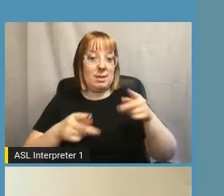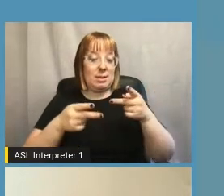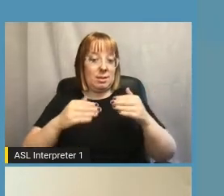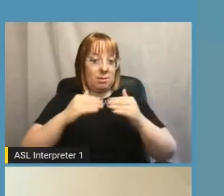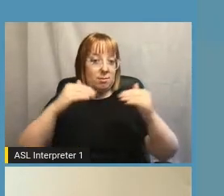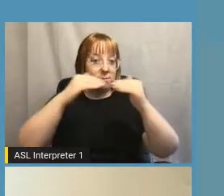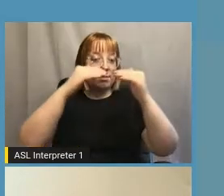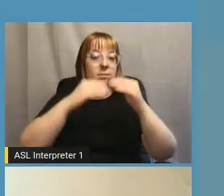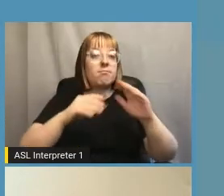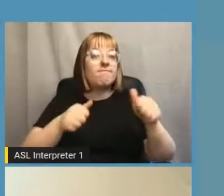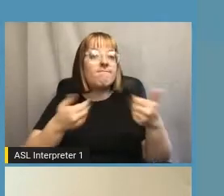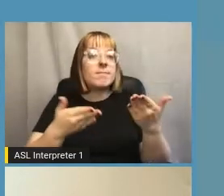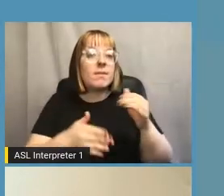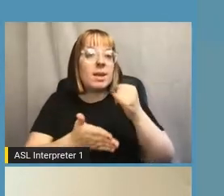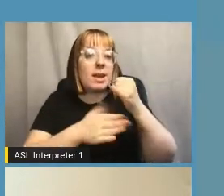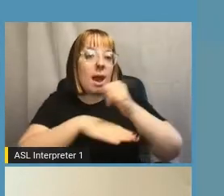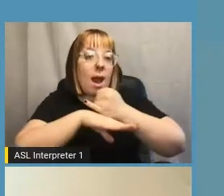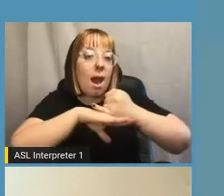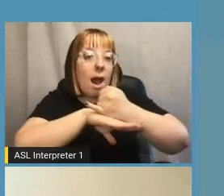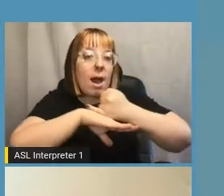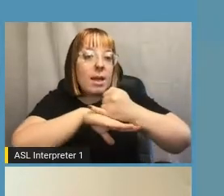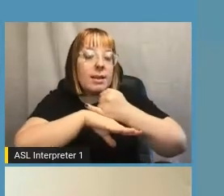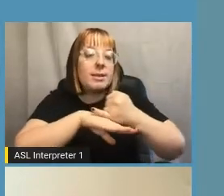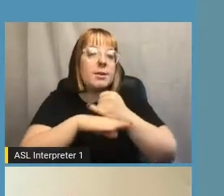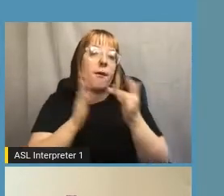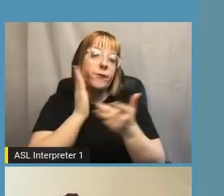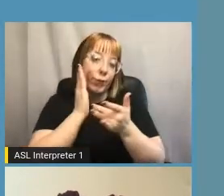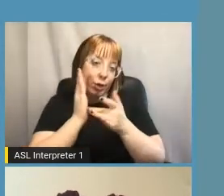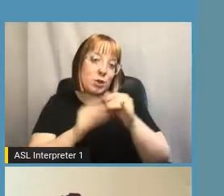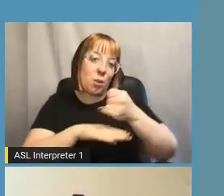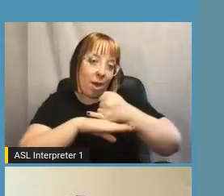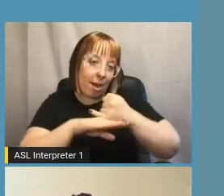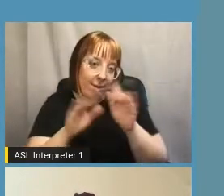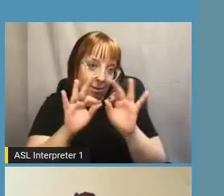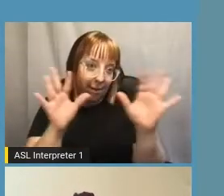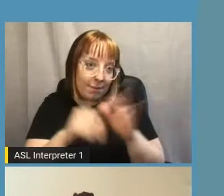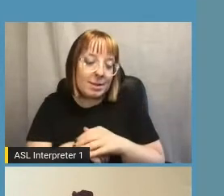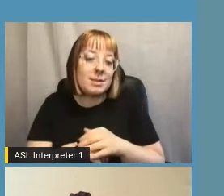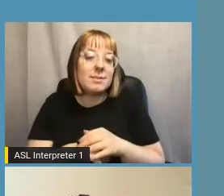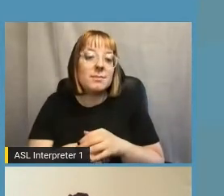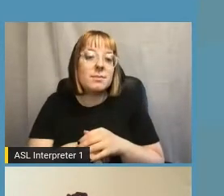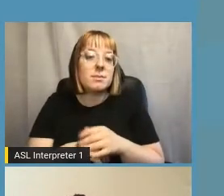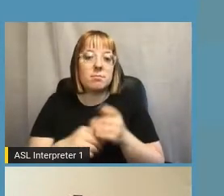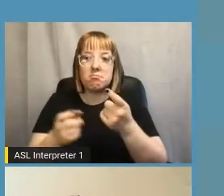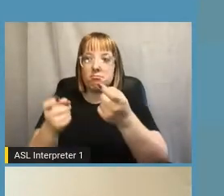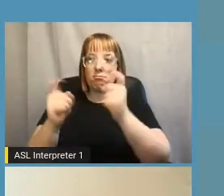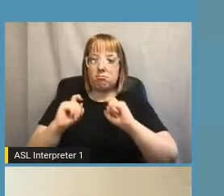a virtual island by ibm and to do with to do with what i plea what pleased me so in this case i was